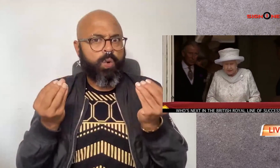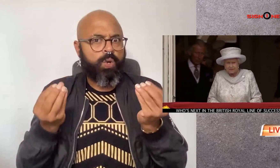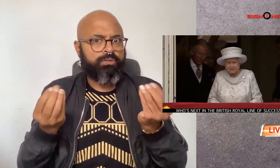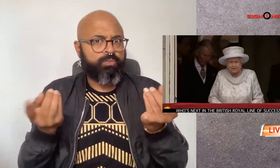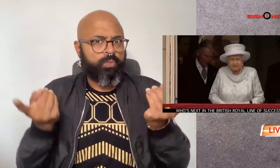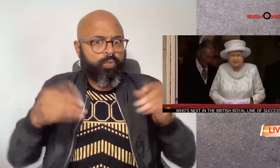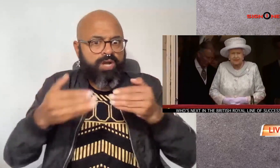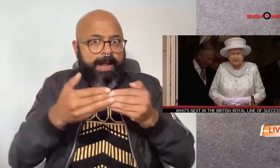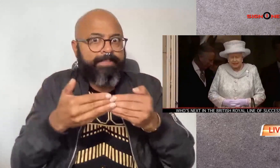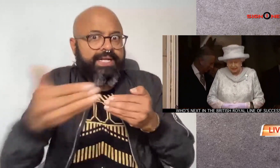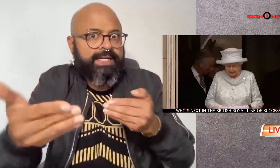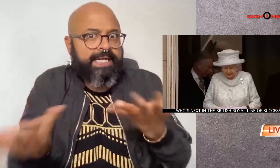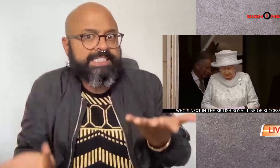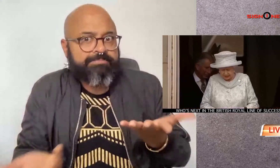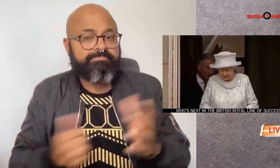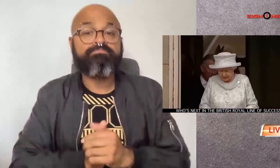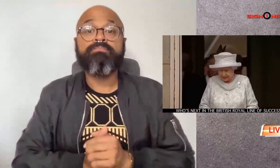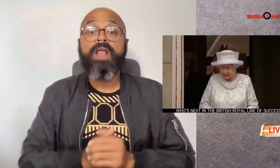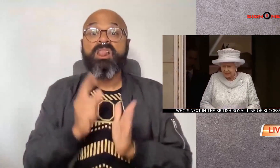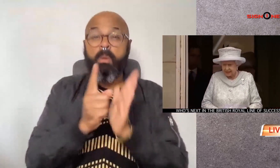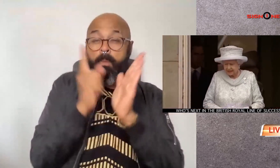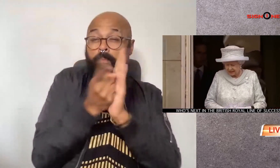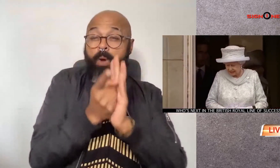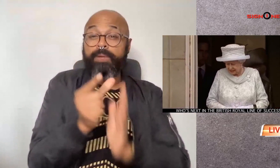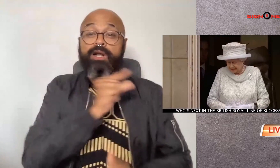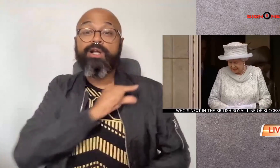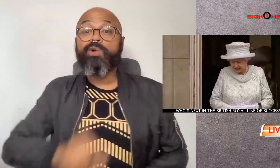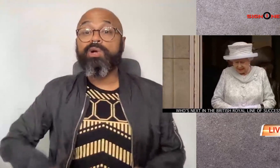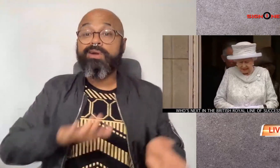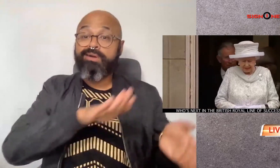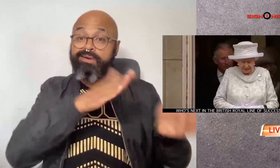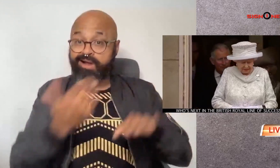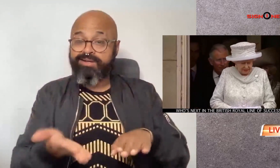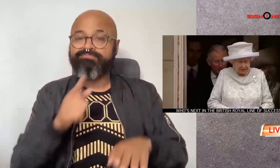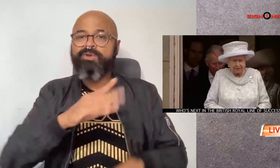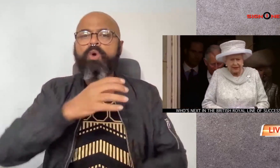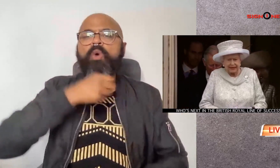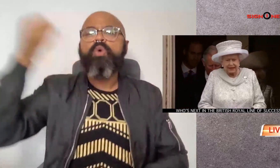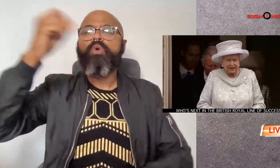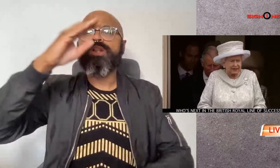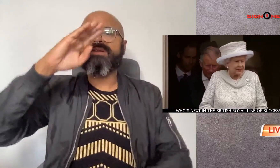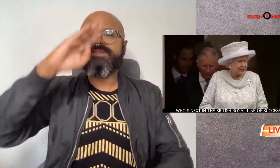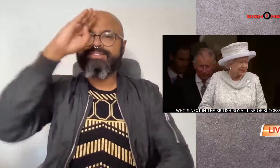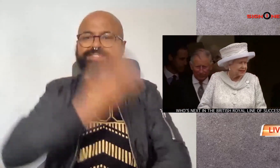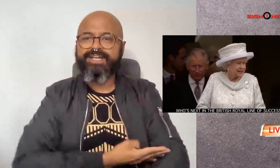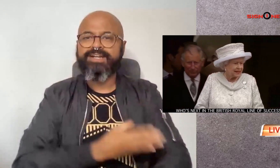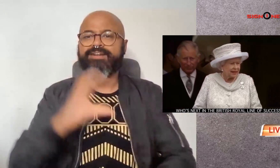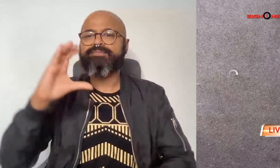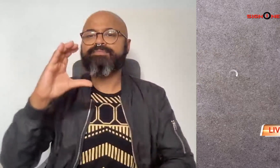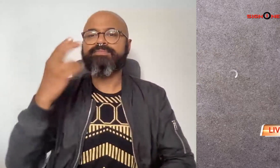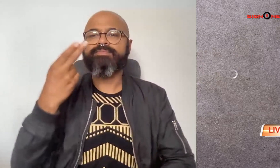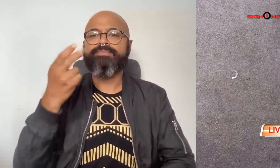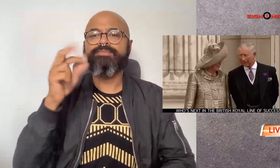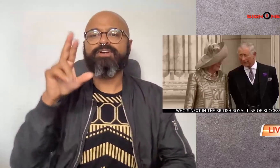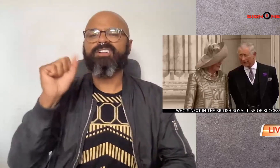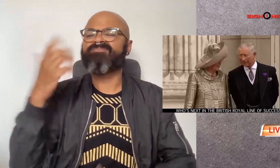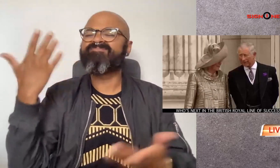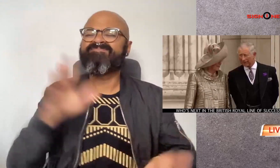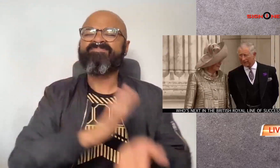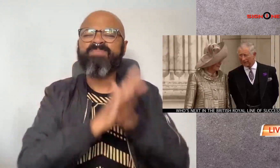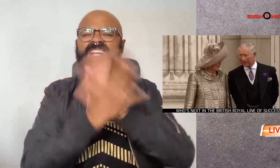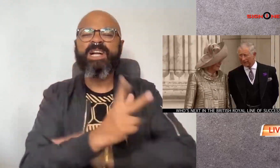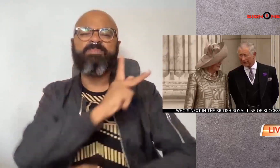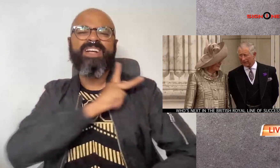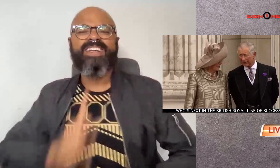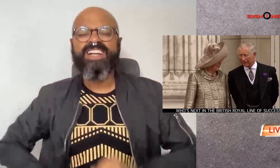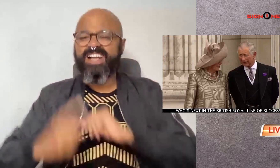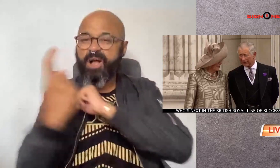what happens next well the moment the Queen died her oldest son Charles automatically became king